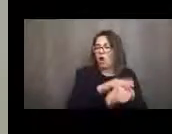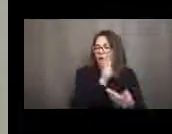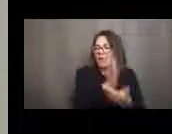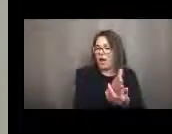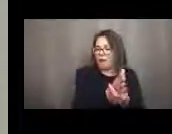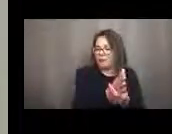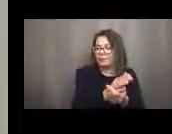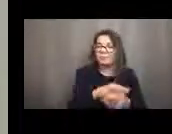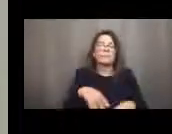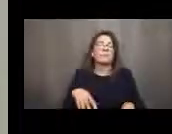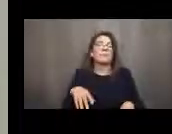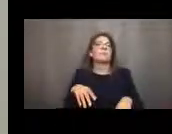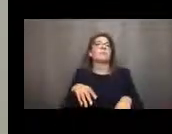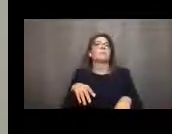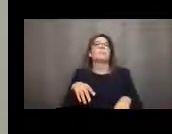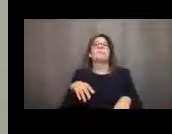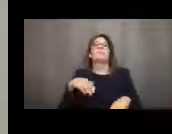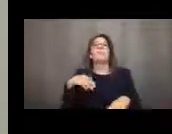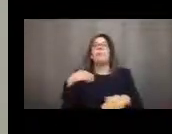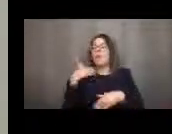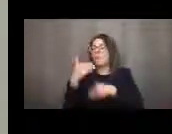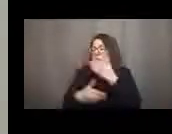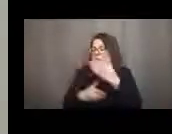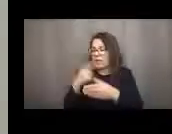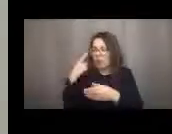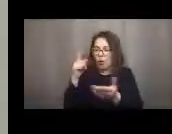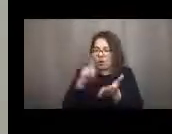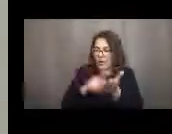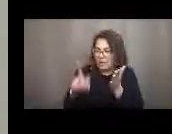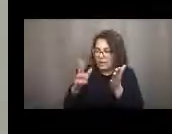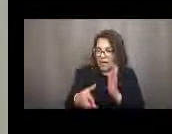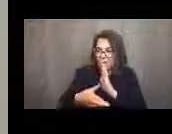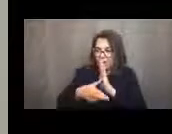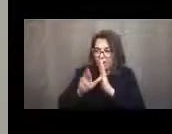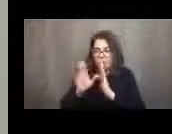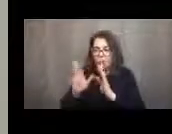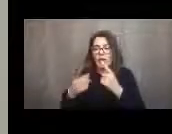So, if you have a process in place for an Investigator to review their disclosure on file